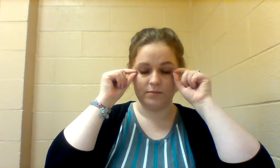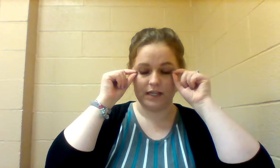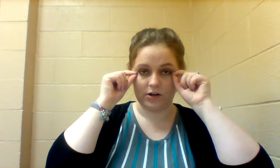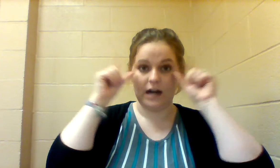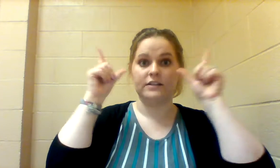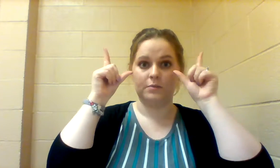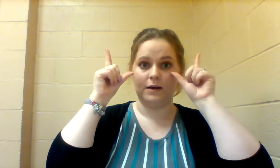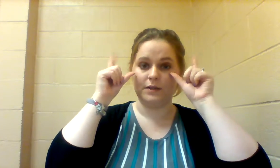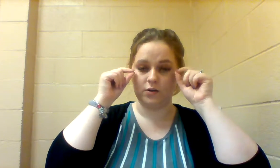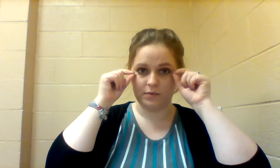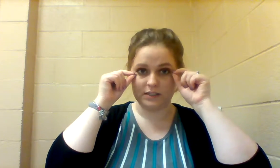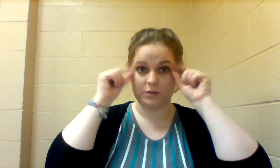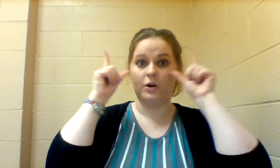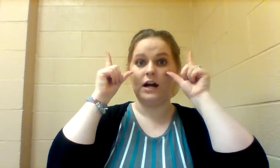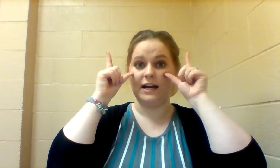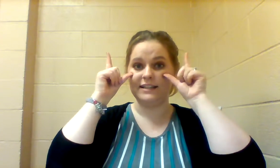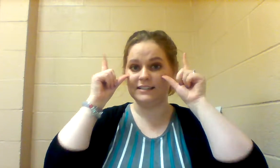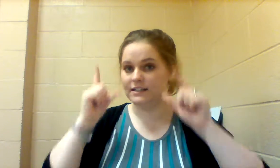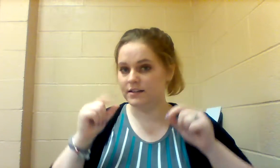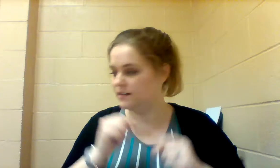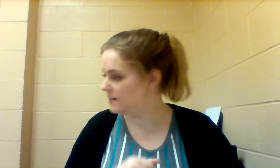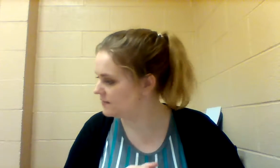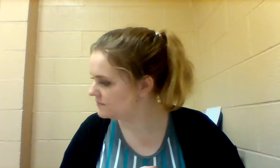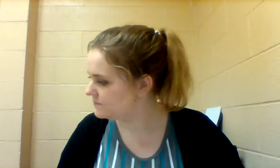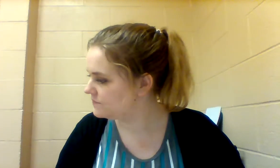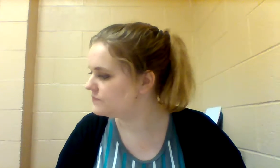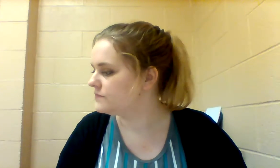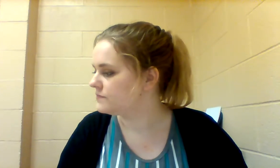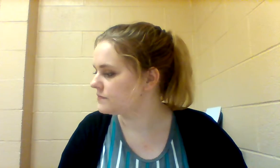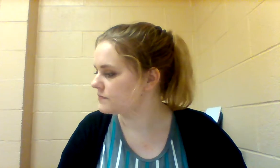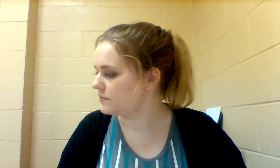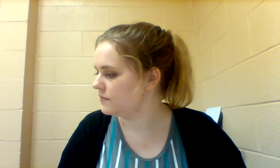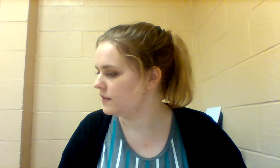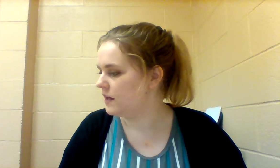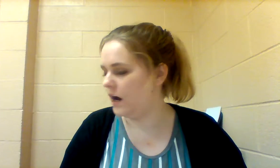like your eyes are popping open SURPRISE